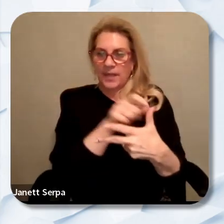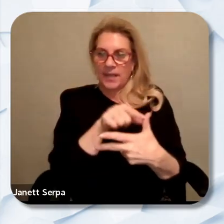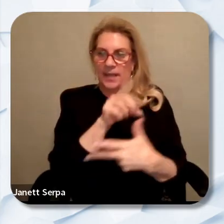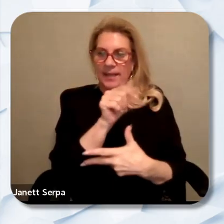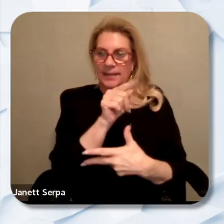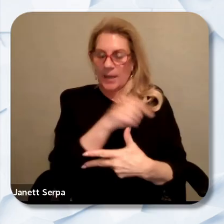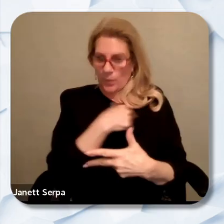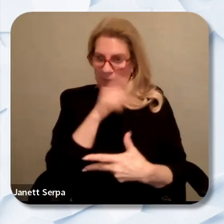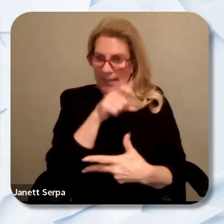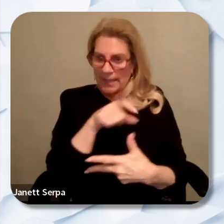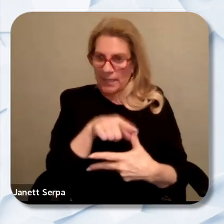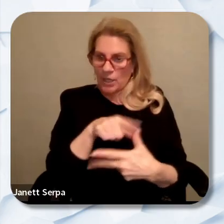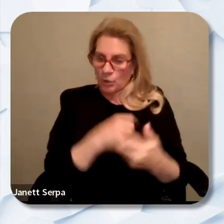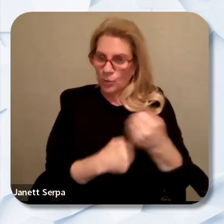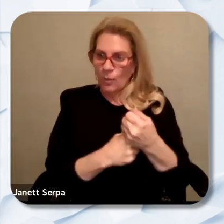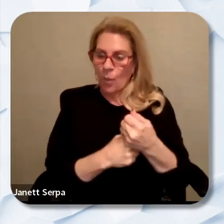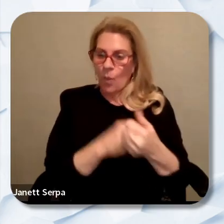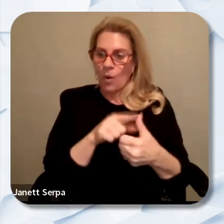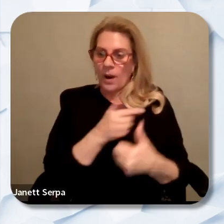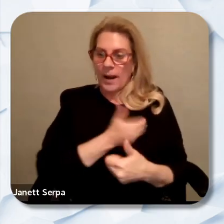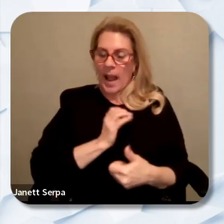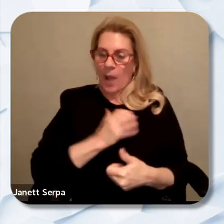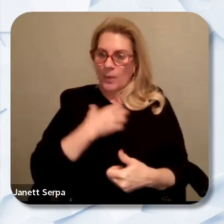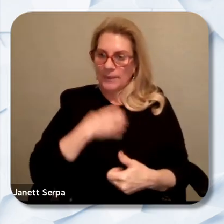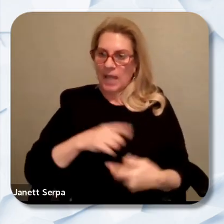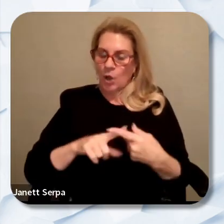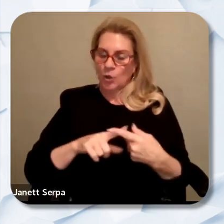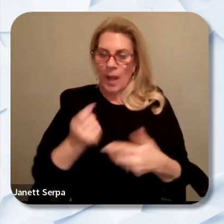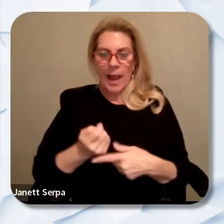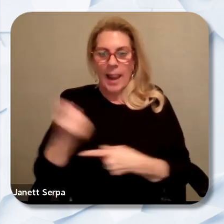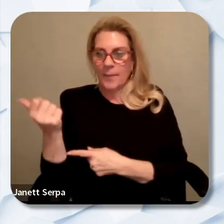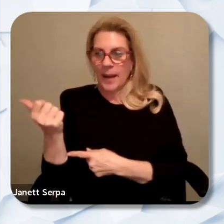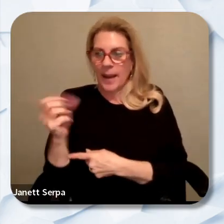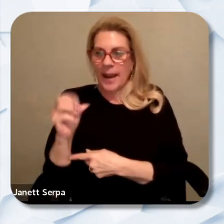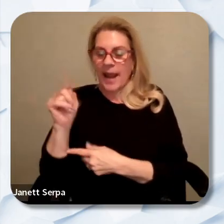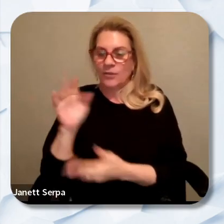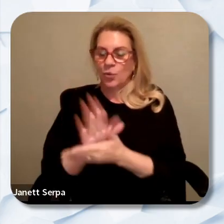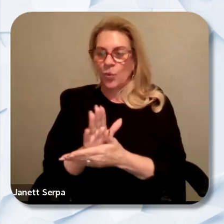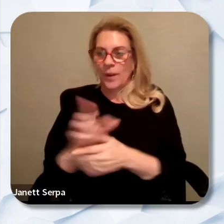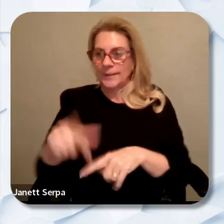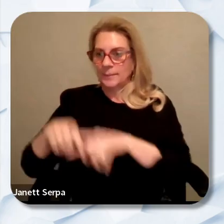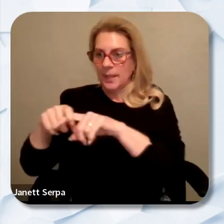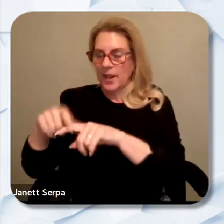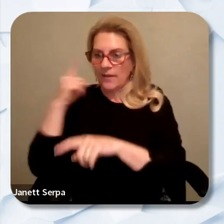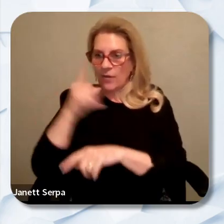that we needed to support our desire to eliminate out of school suspension for our early learners